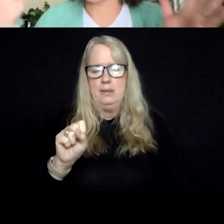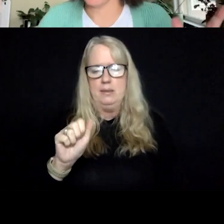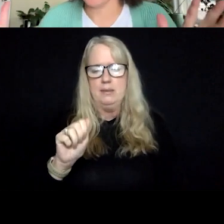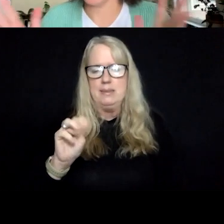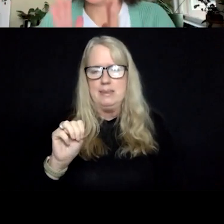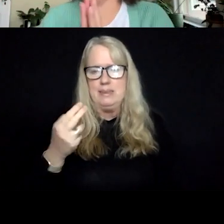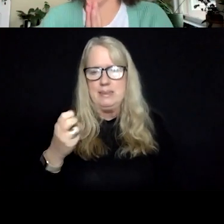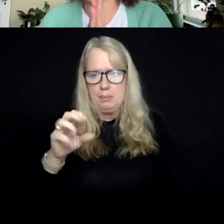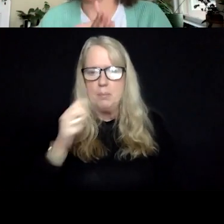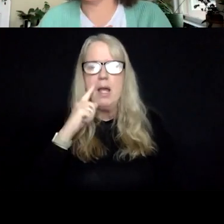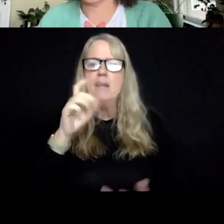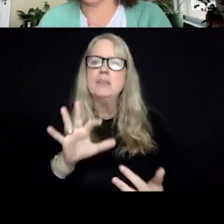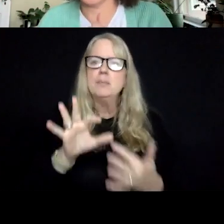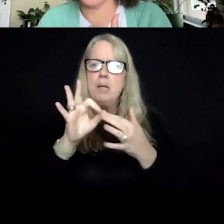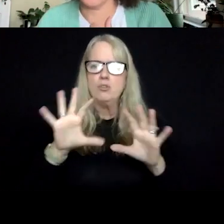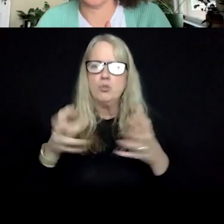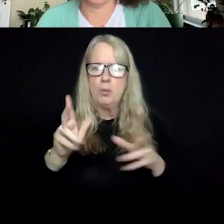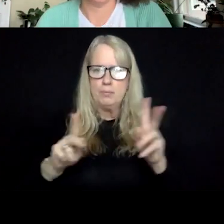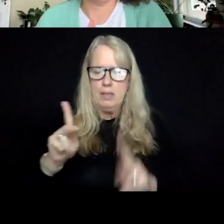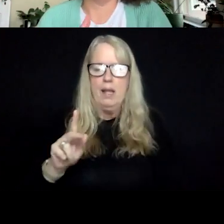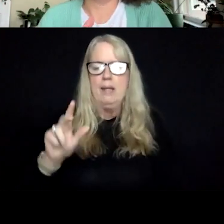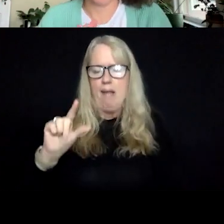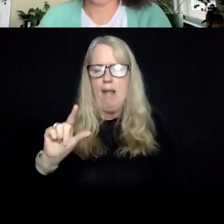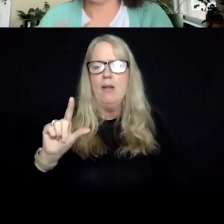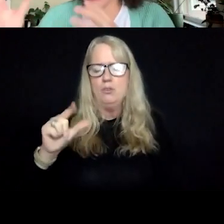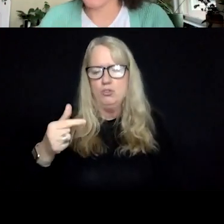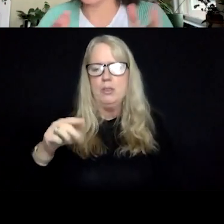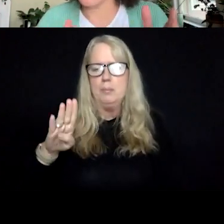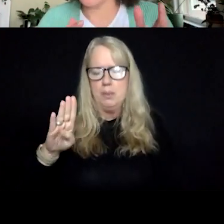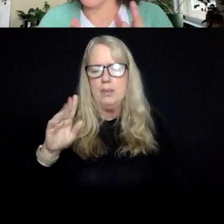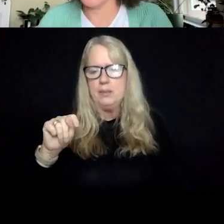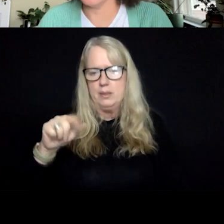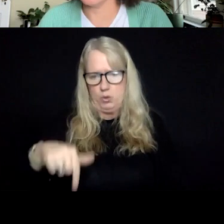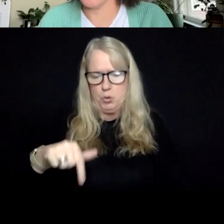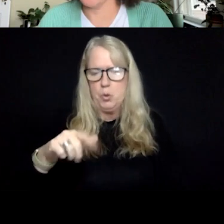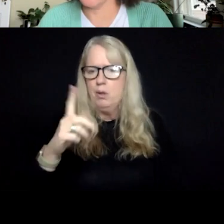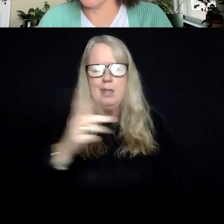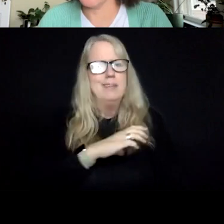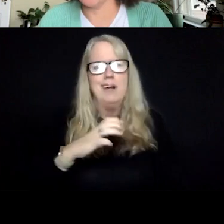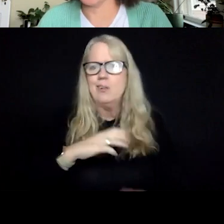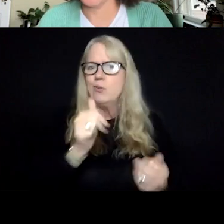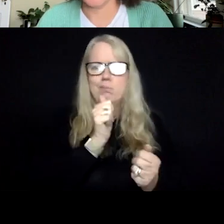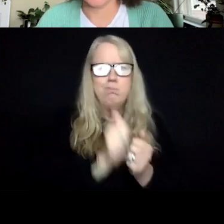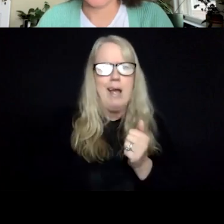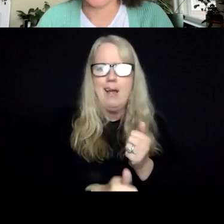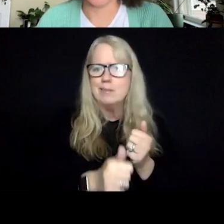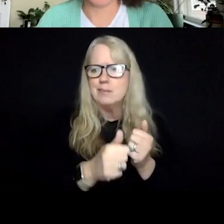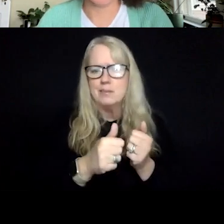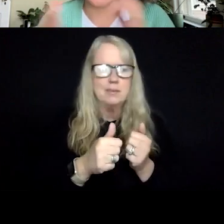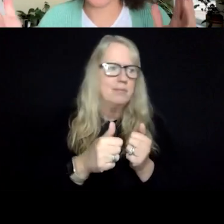SPECIAL POPULATION, FOR INSTANCE, LGBTQ. CONGRESS PASSED